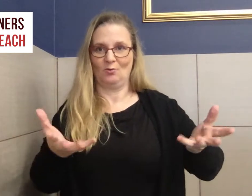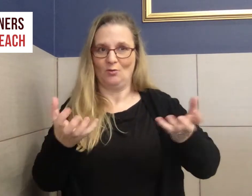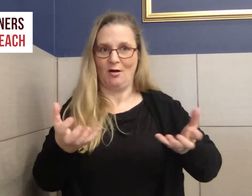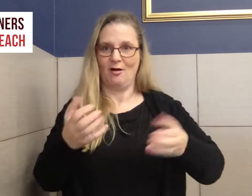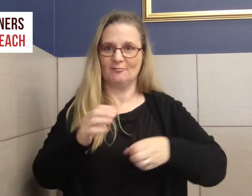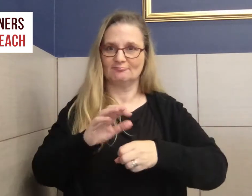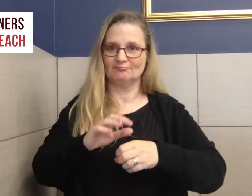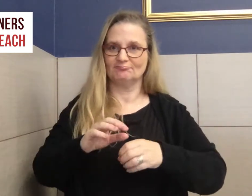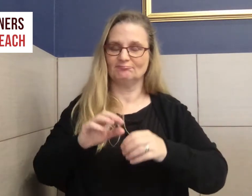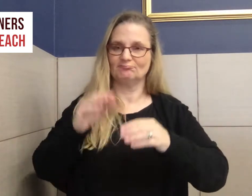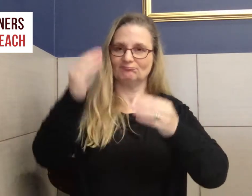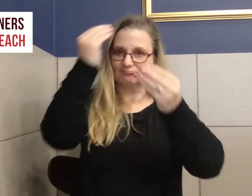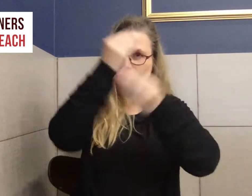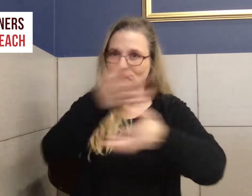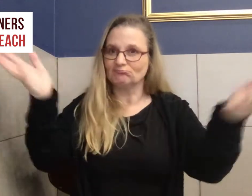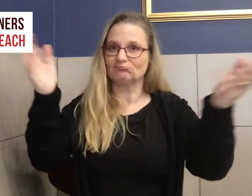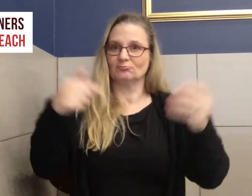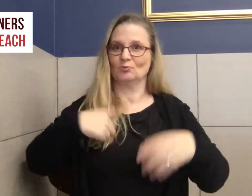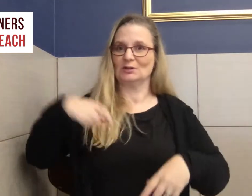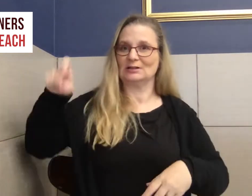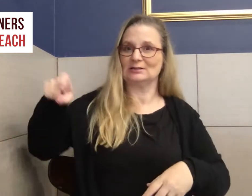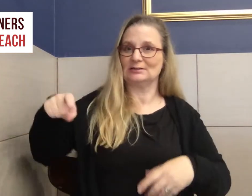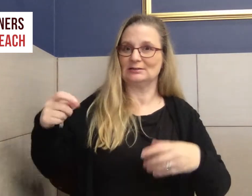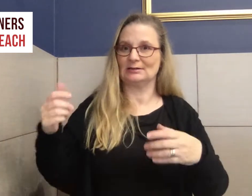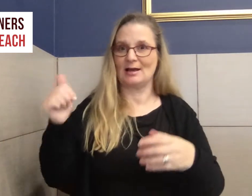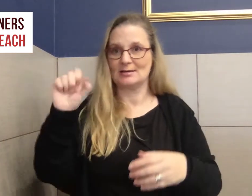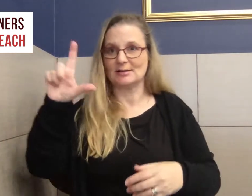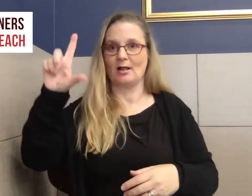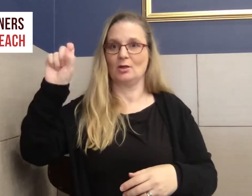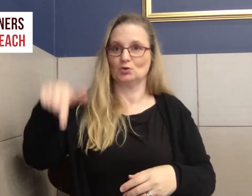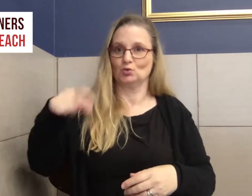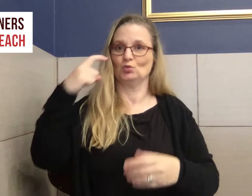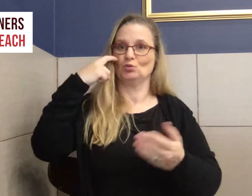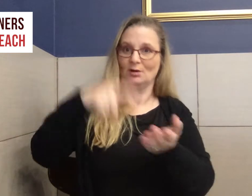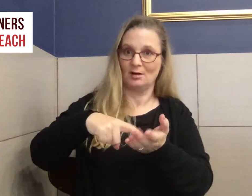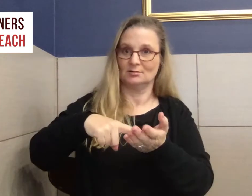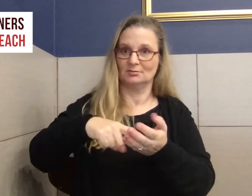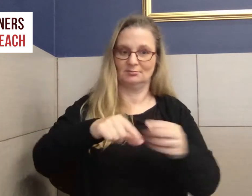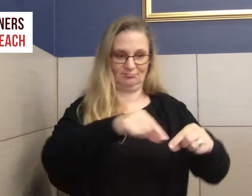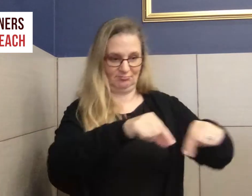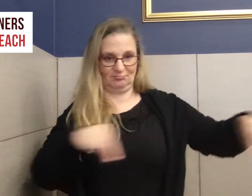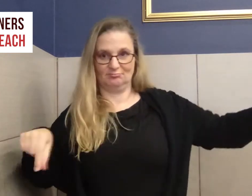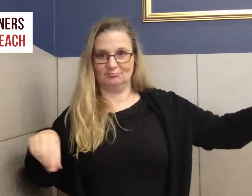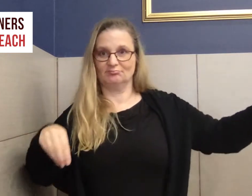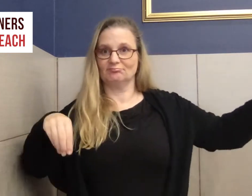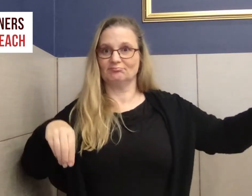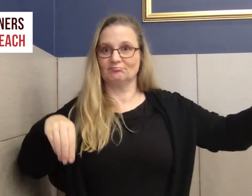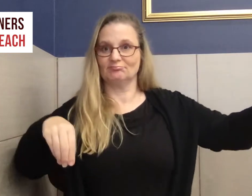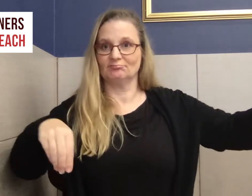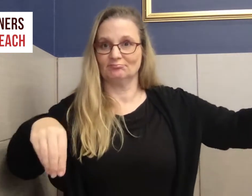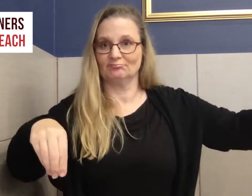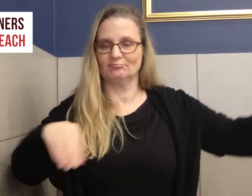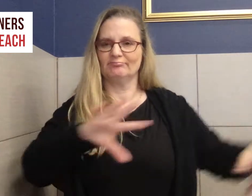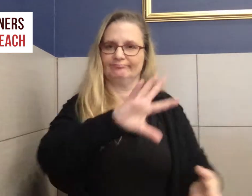We want our message to be clearly displayed to inform all that we need ASL-LSQ recognition.